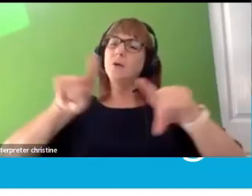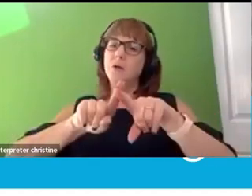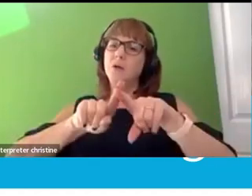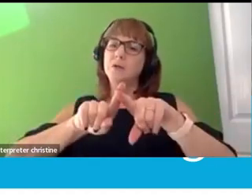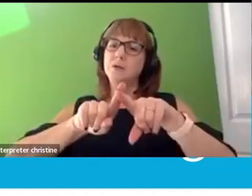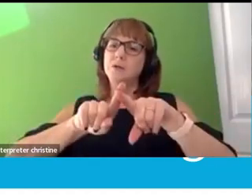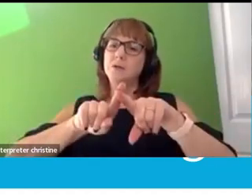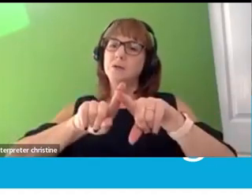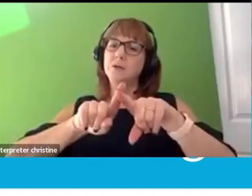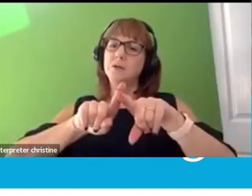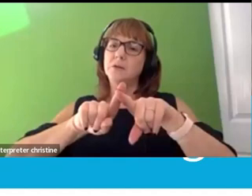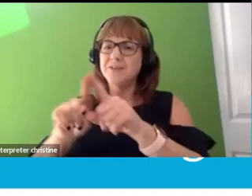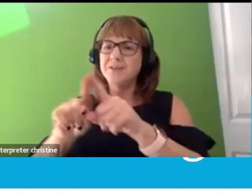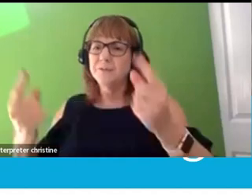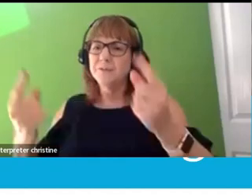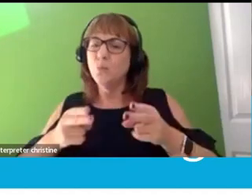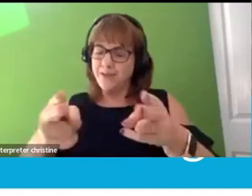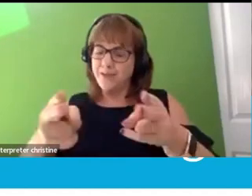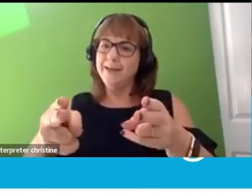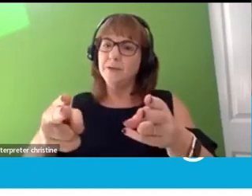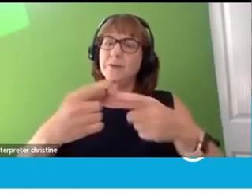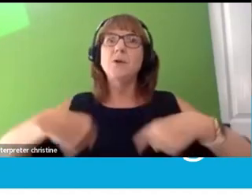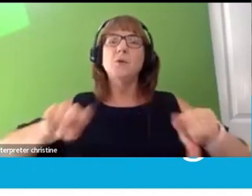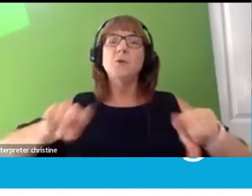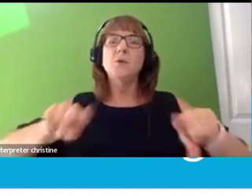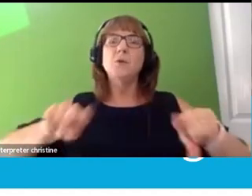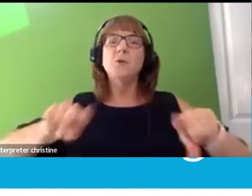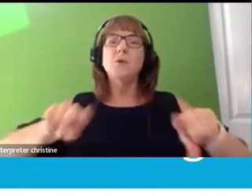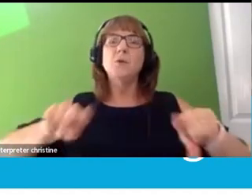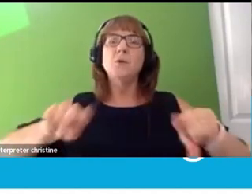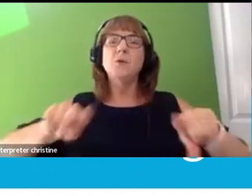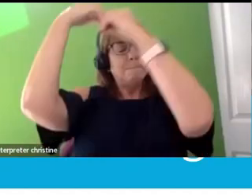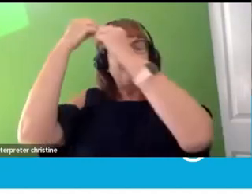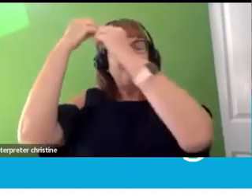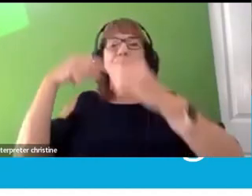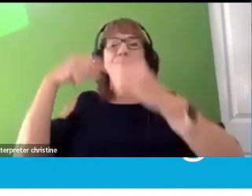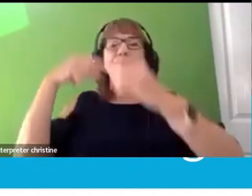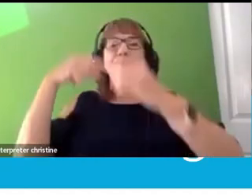the way that we teach and enable everyone in our churches to be able to engage in church ministry.